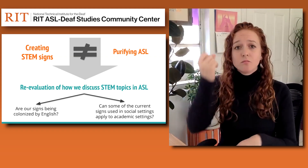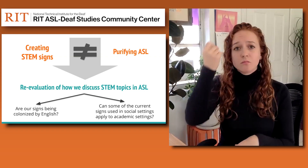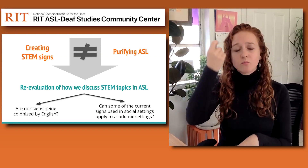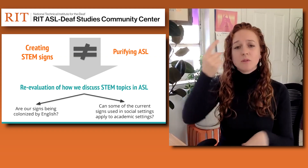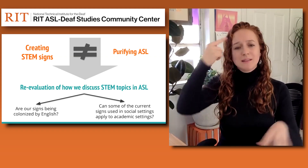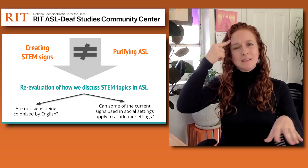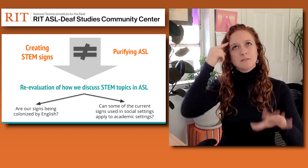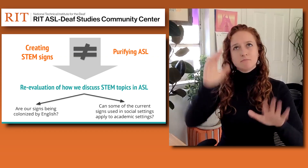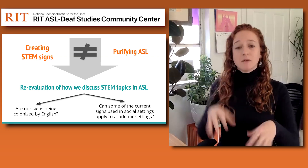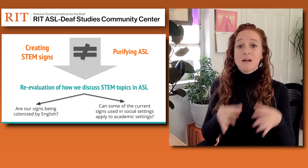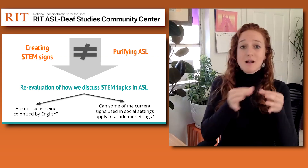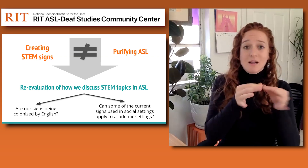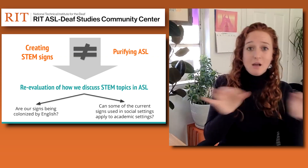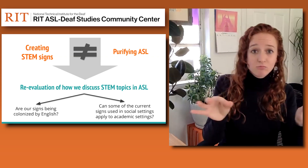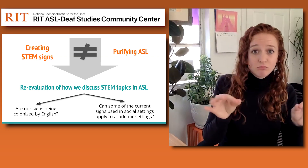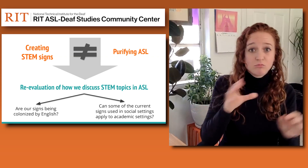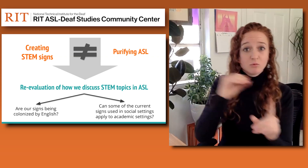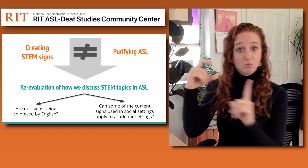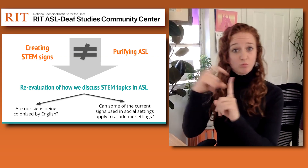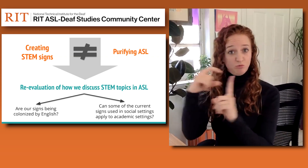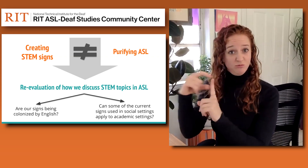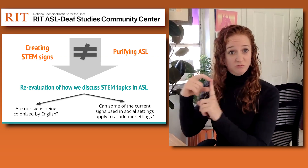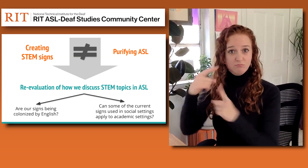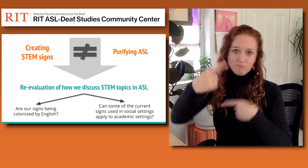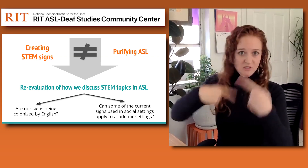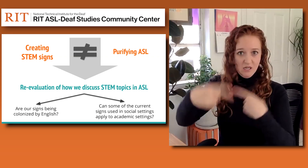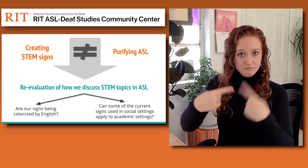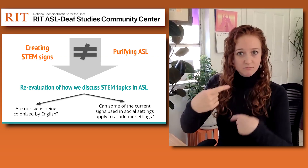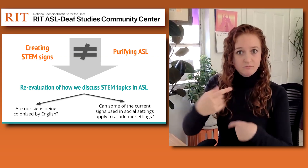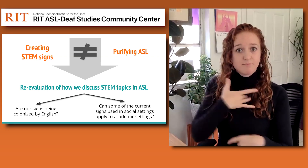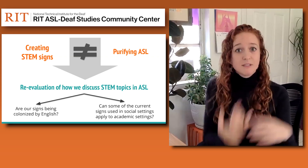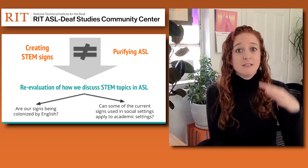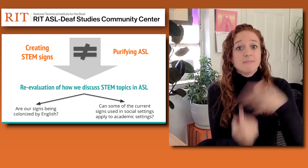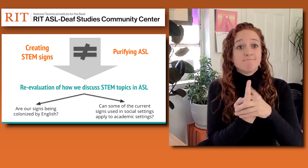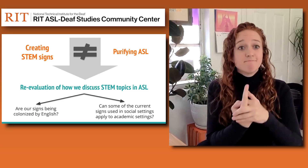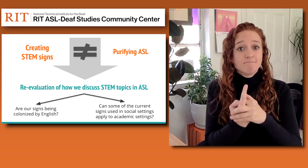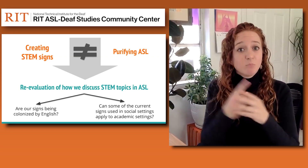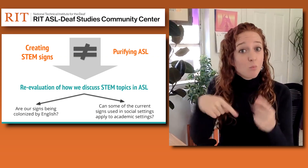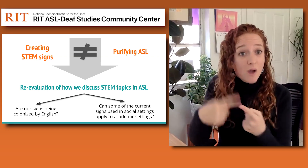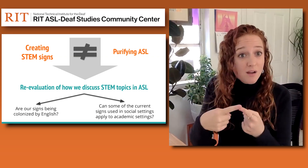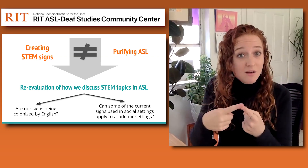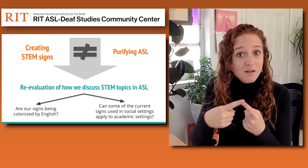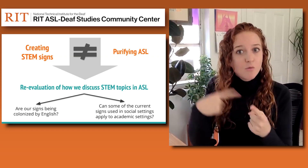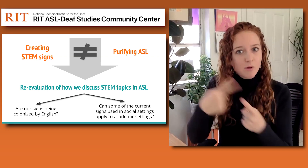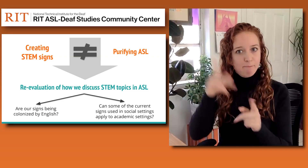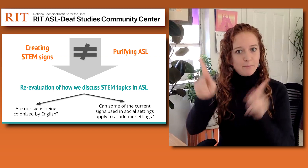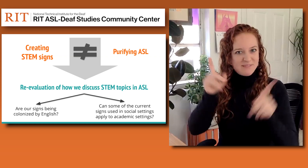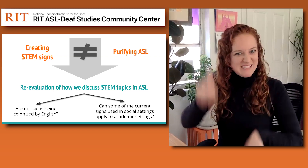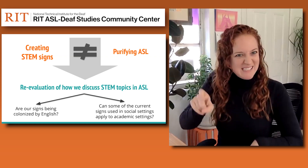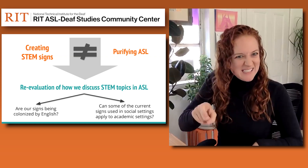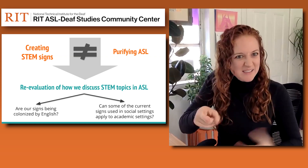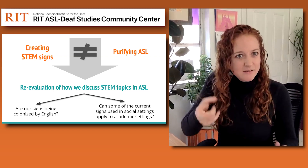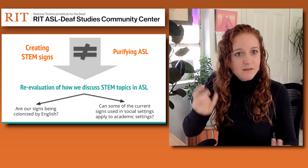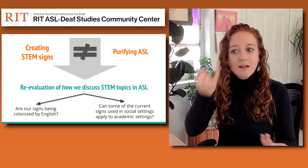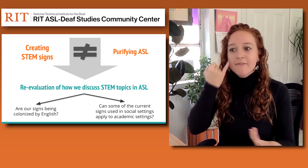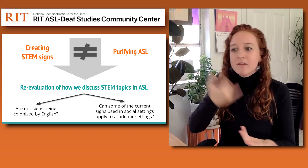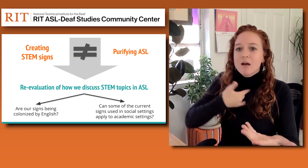But if we think about language and words and/or signs, how they come up and when, it's when people need them.